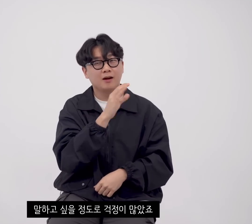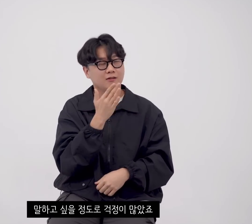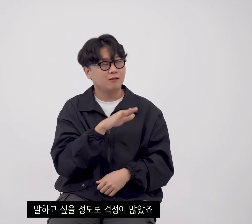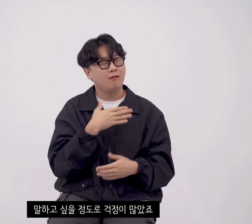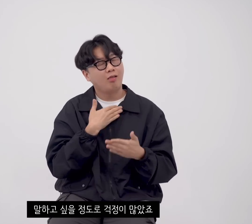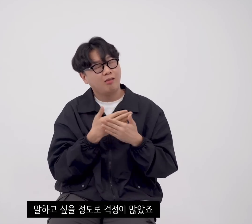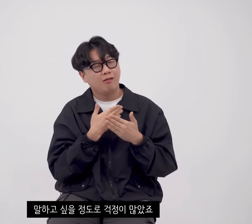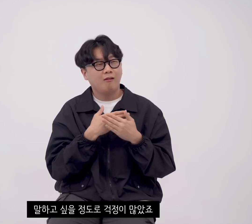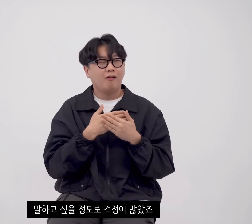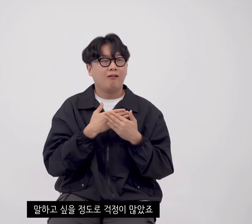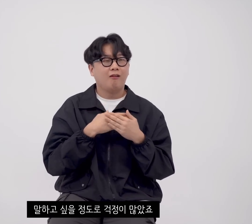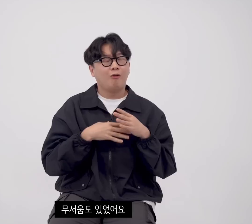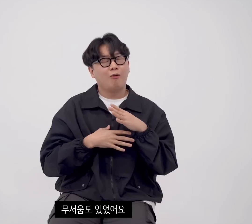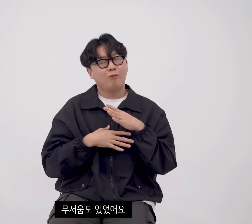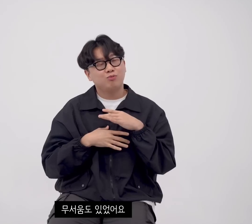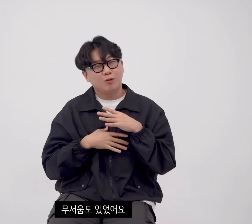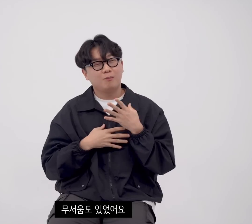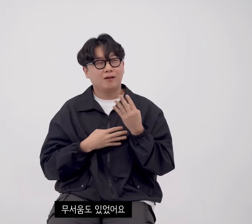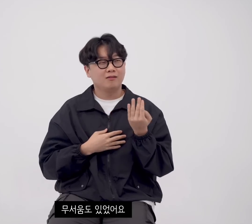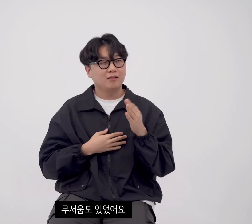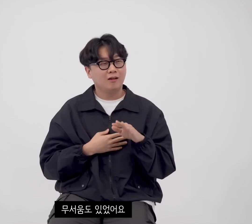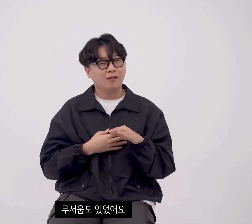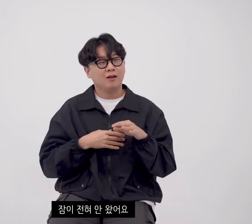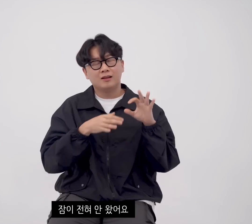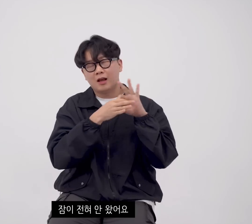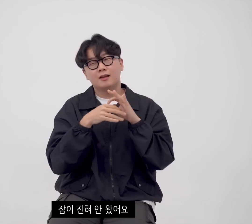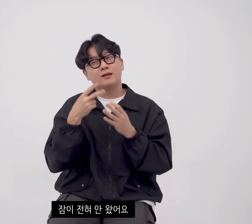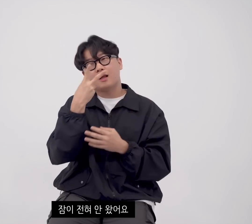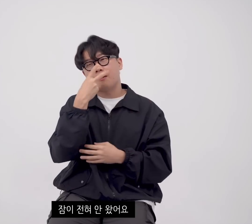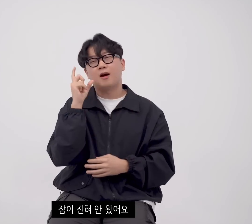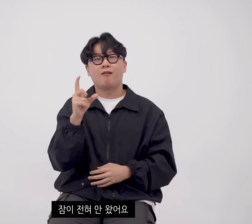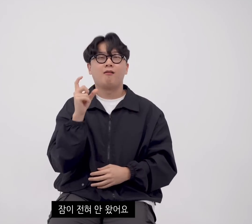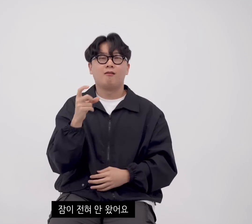I was that worried. I was also scared. I couldn't sleep at all.